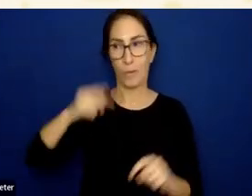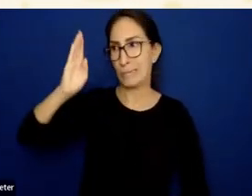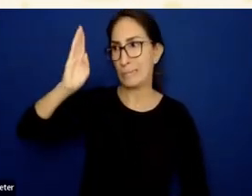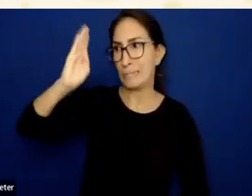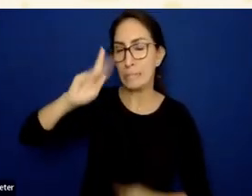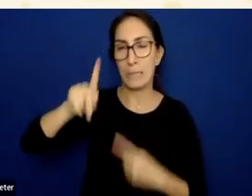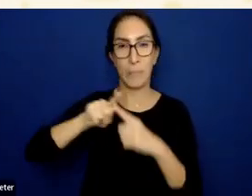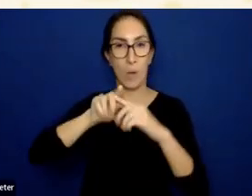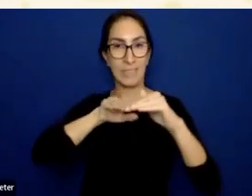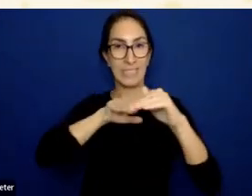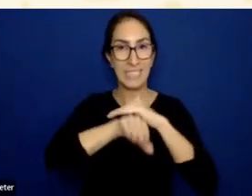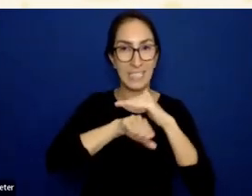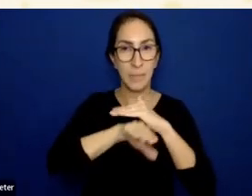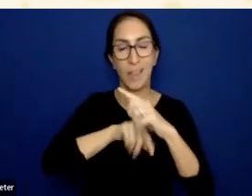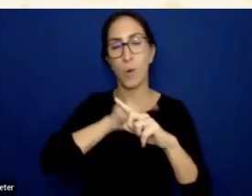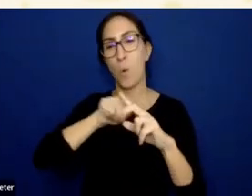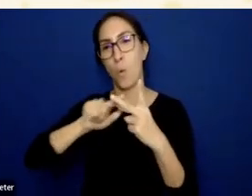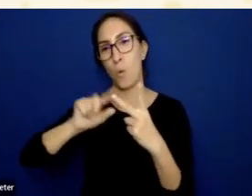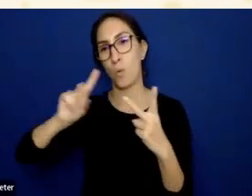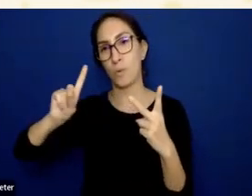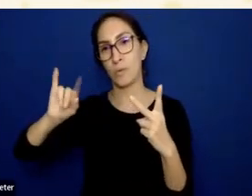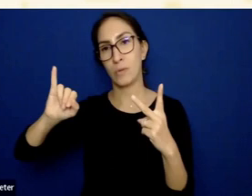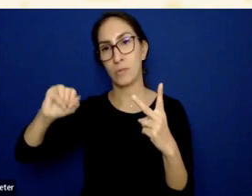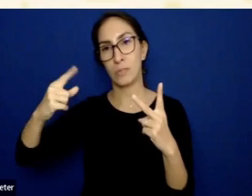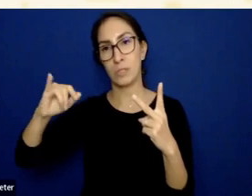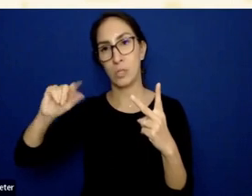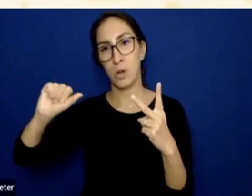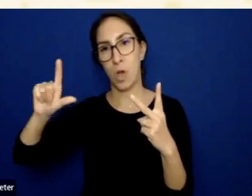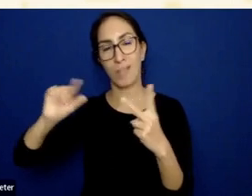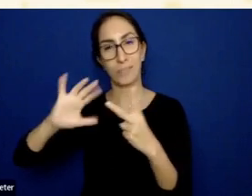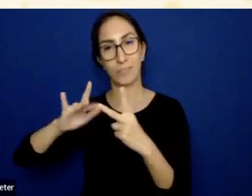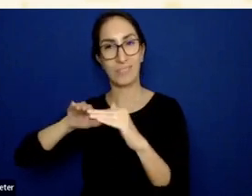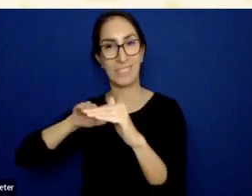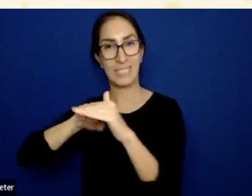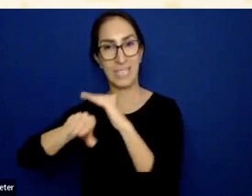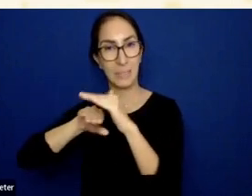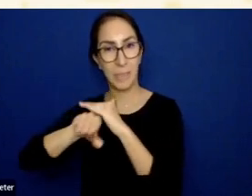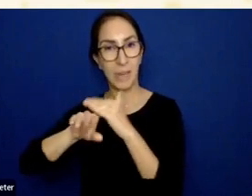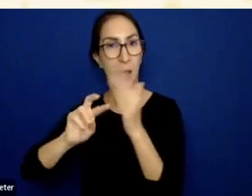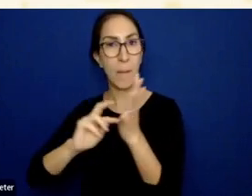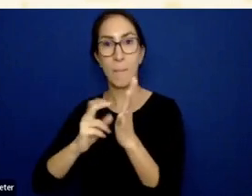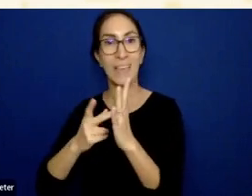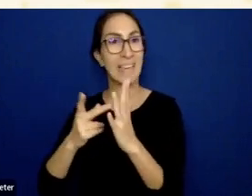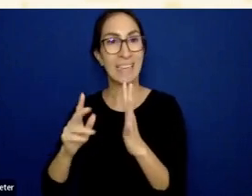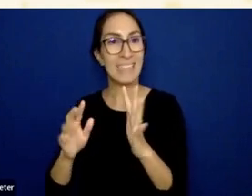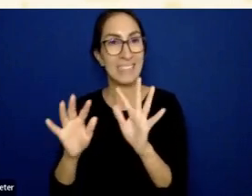or digital accessibility, we cannot dismiss the specific language